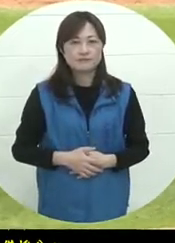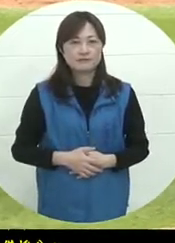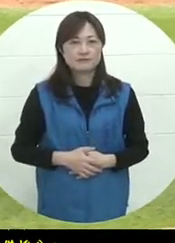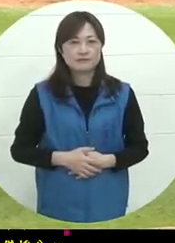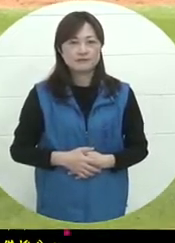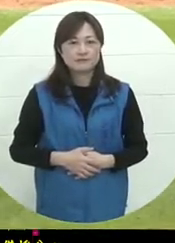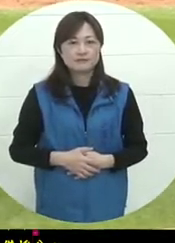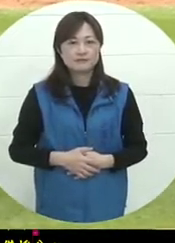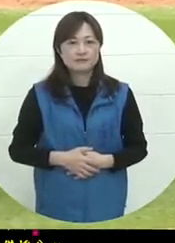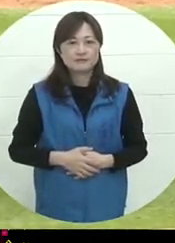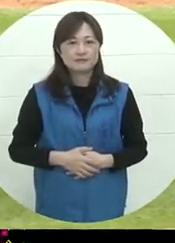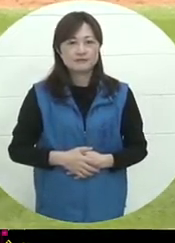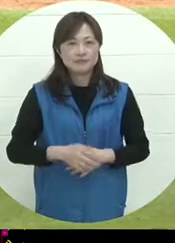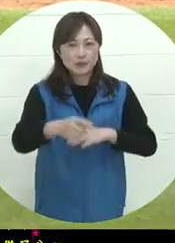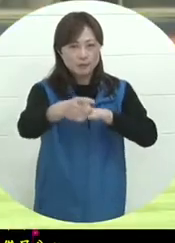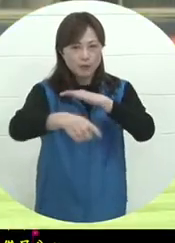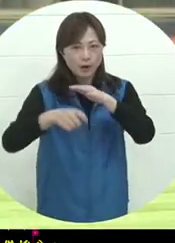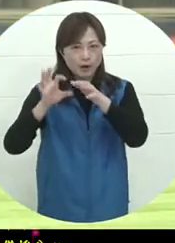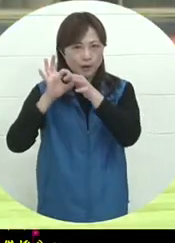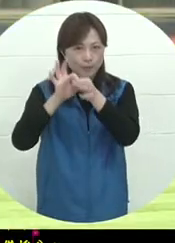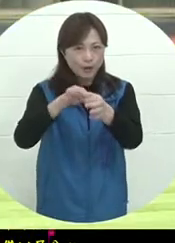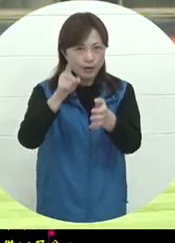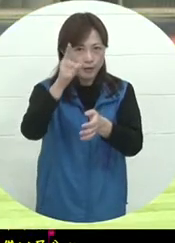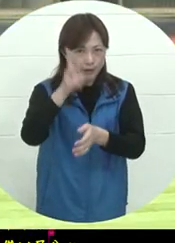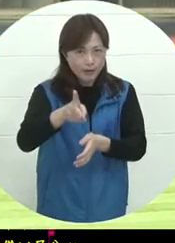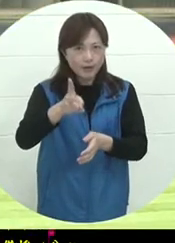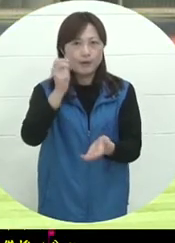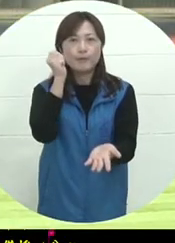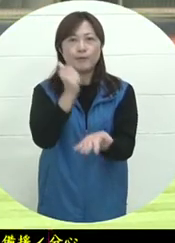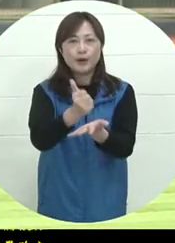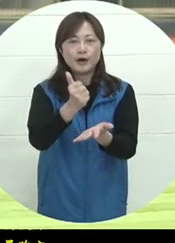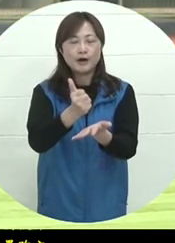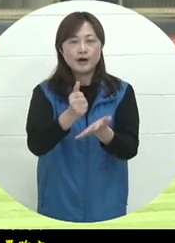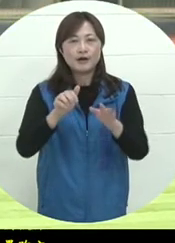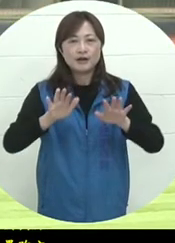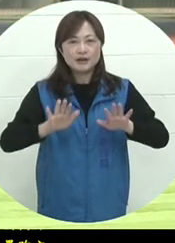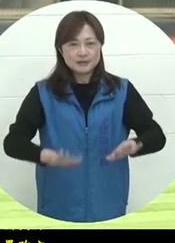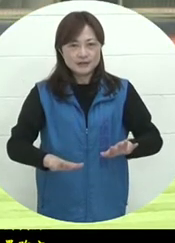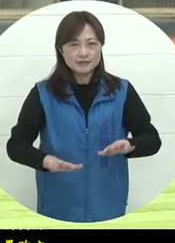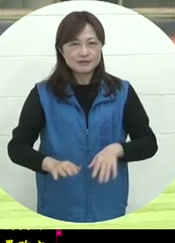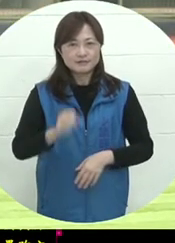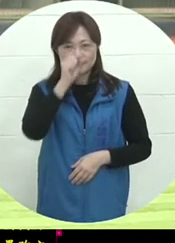After two consecutive stolen bases are successful, the number of balls is at the bottom. At this time, the Japanese team has no chance. It was a good result with the man out and going to third base.